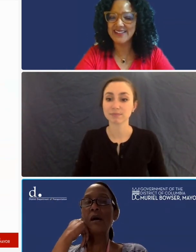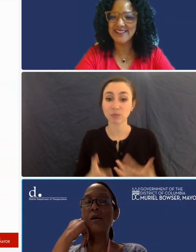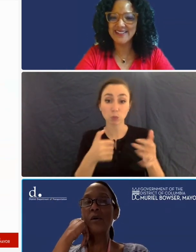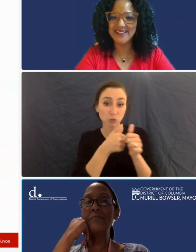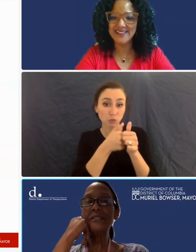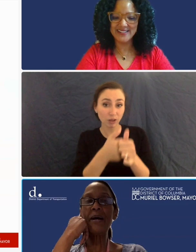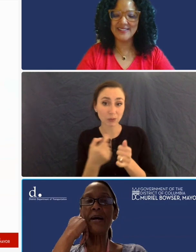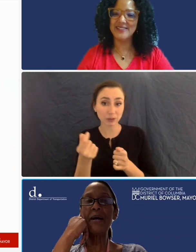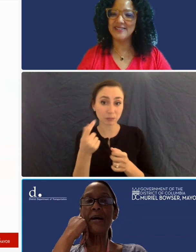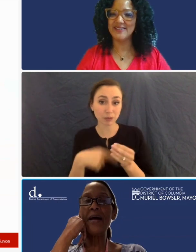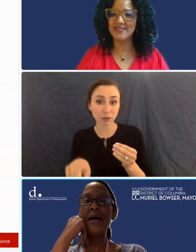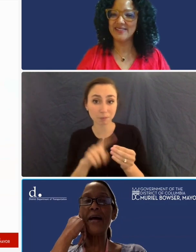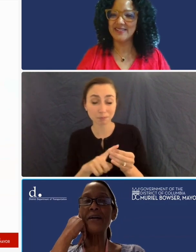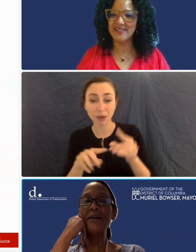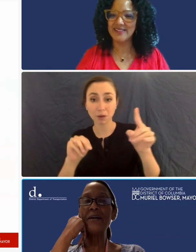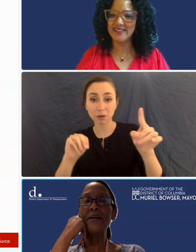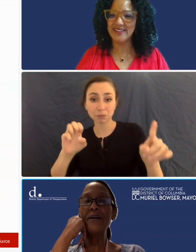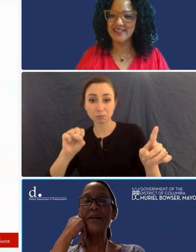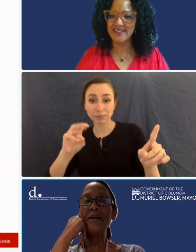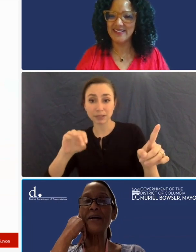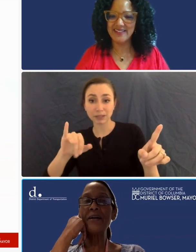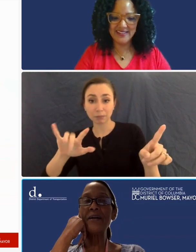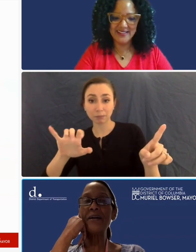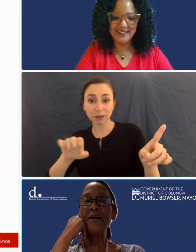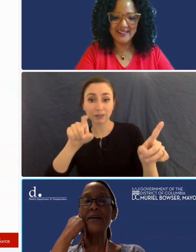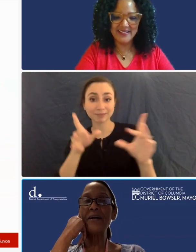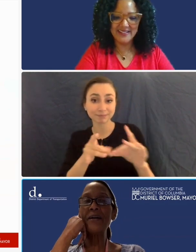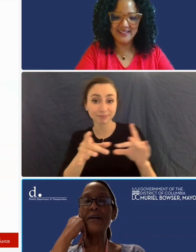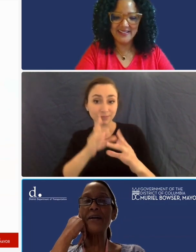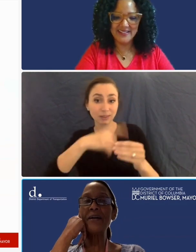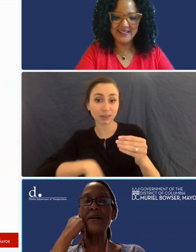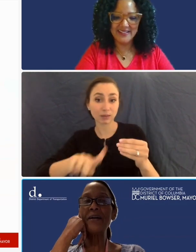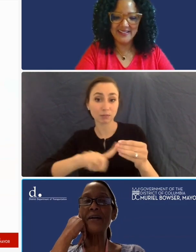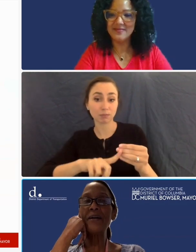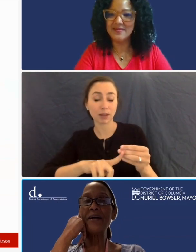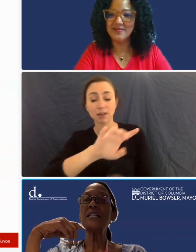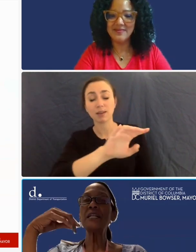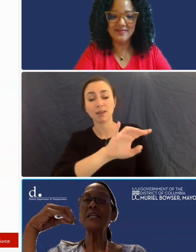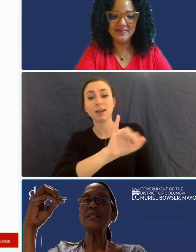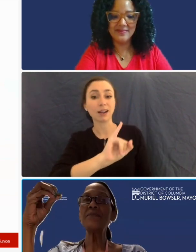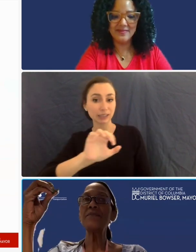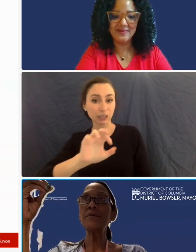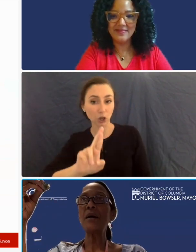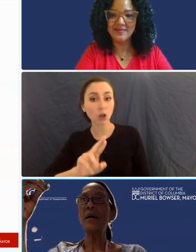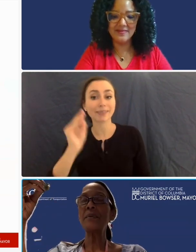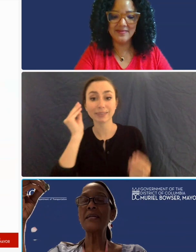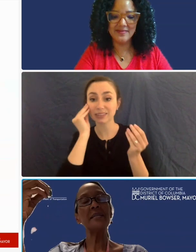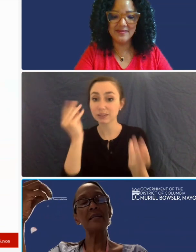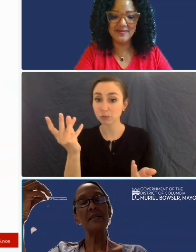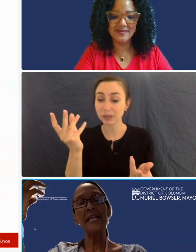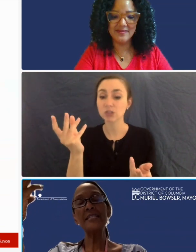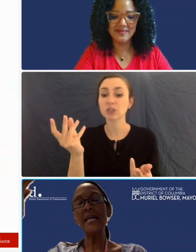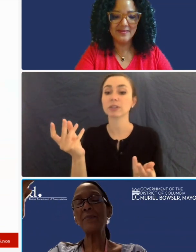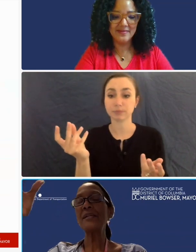ms miles said regarding indirect cost rate the information even if you um in the example and that